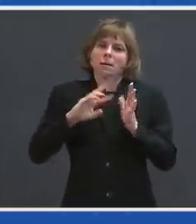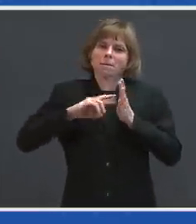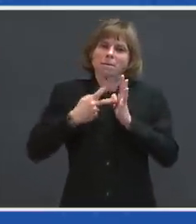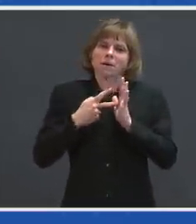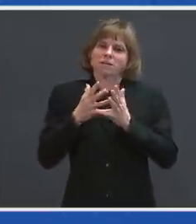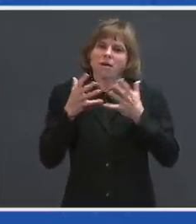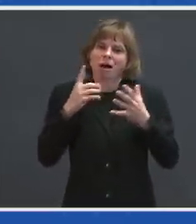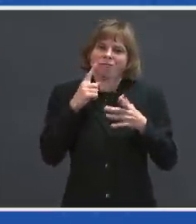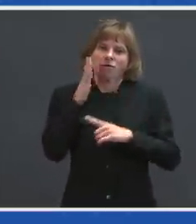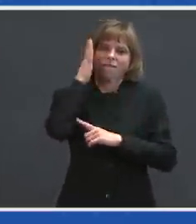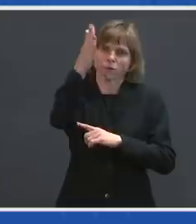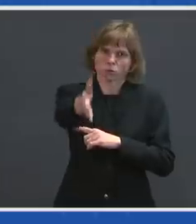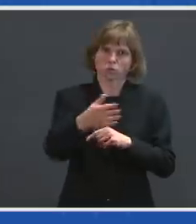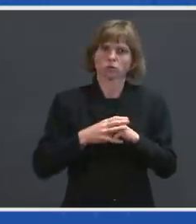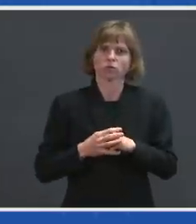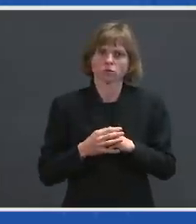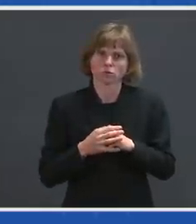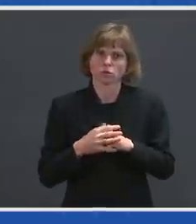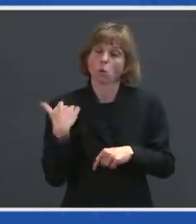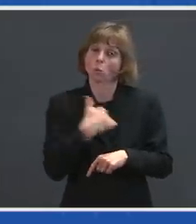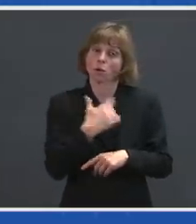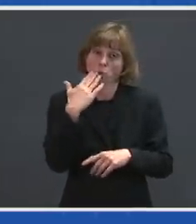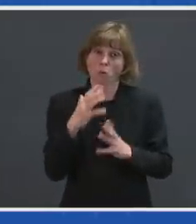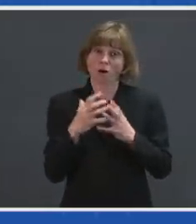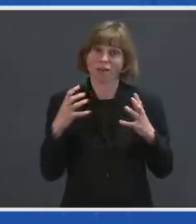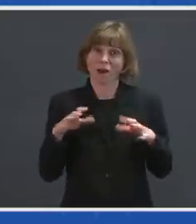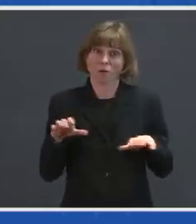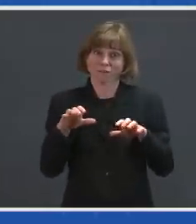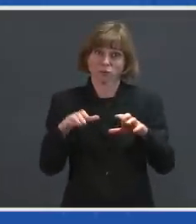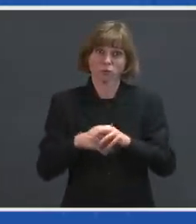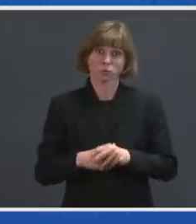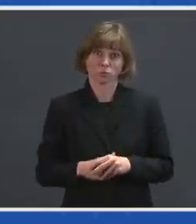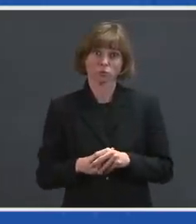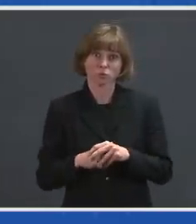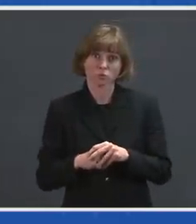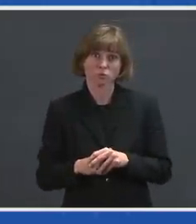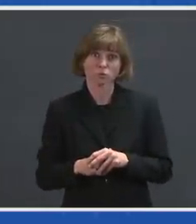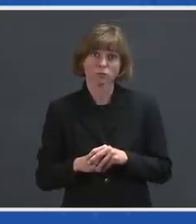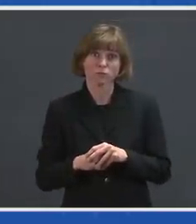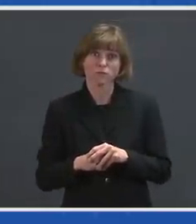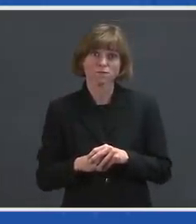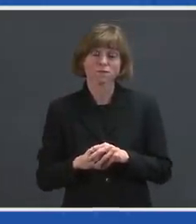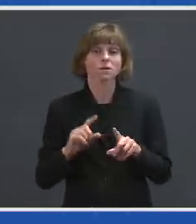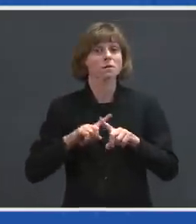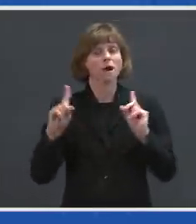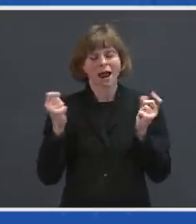And we know how much we have to do, but all starts -- it all starts here.